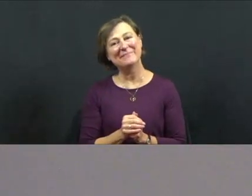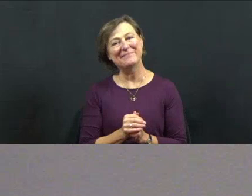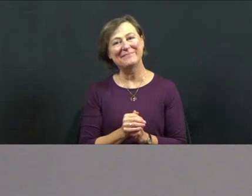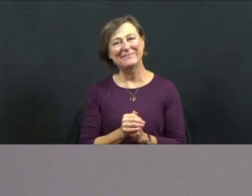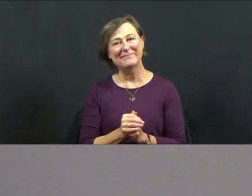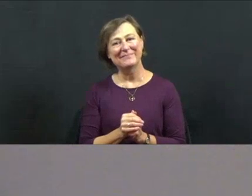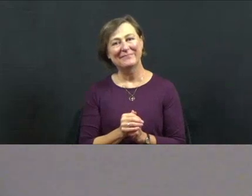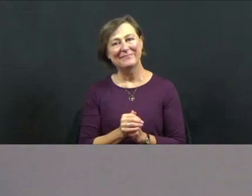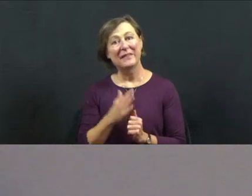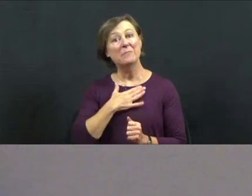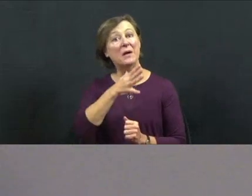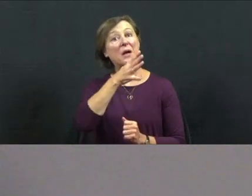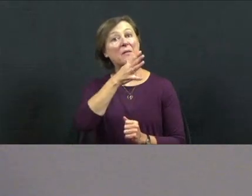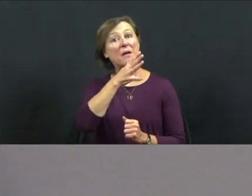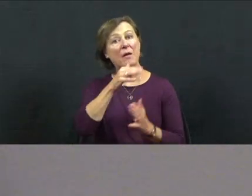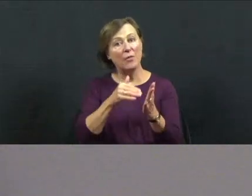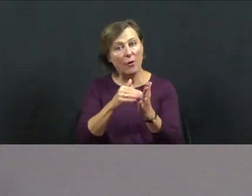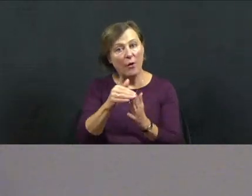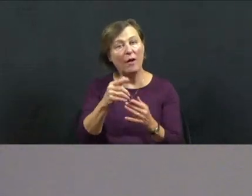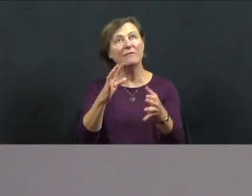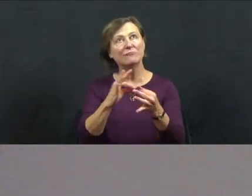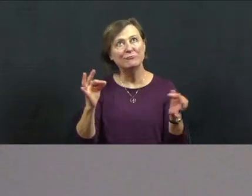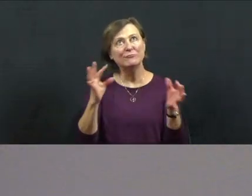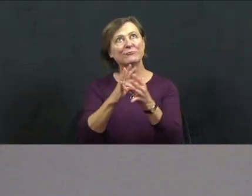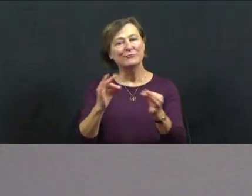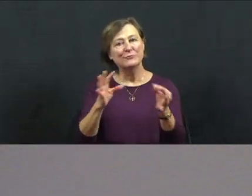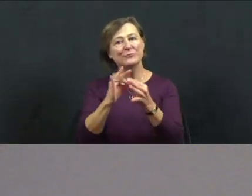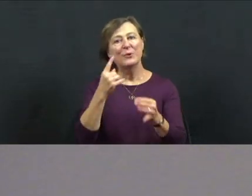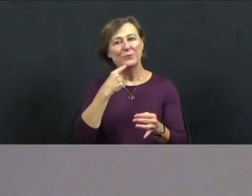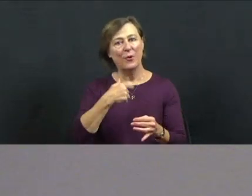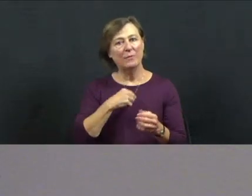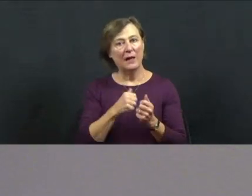My mother often told me that story, so I grew up with the notion